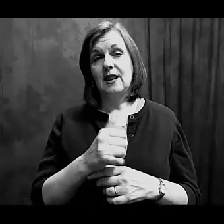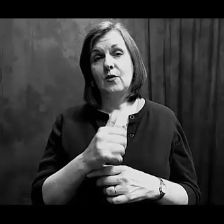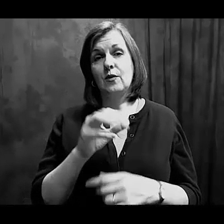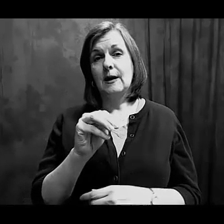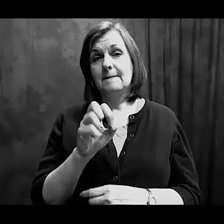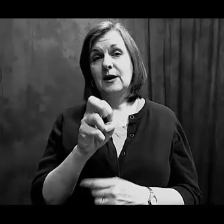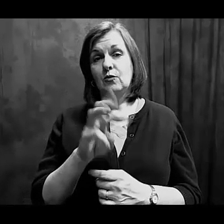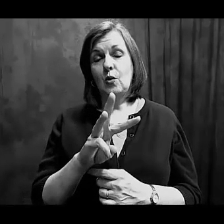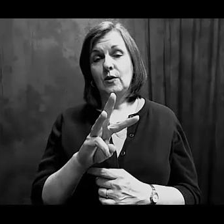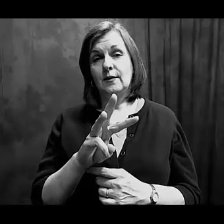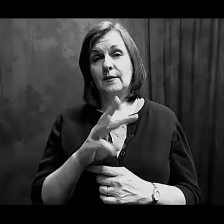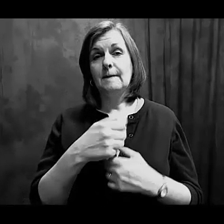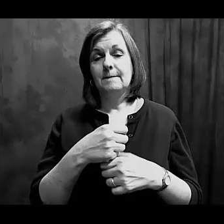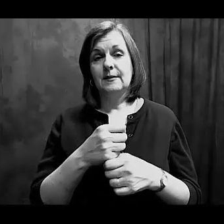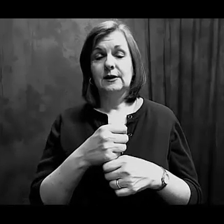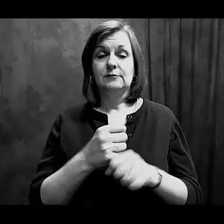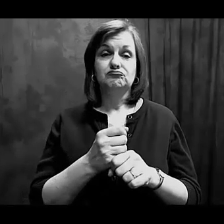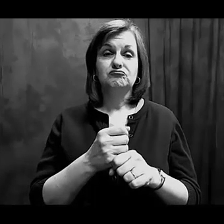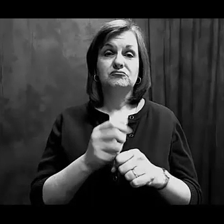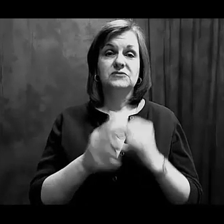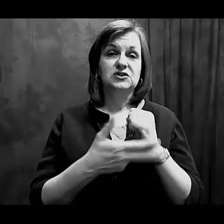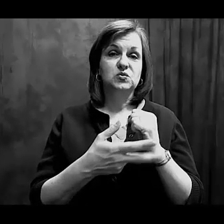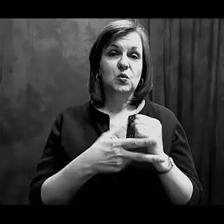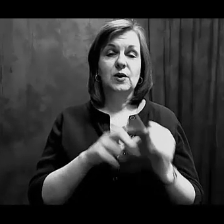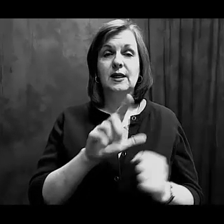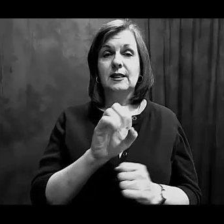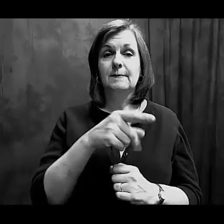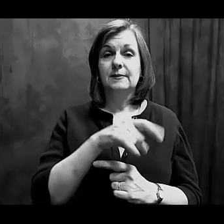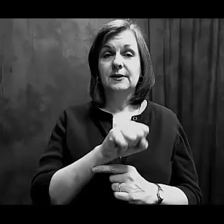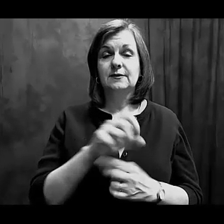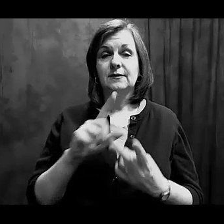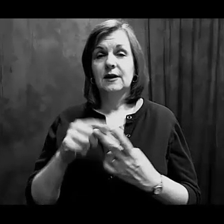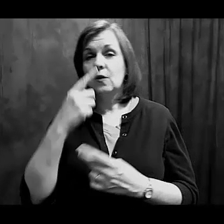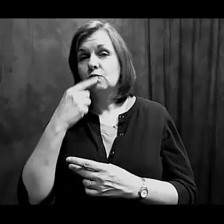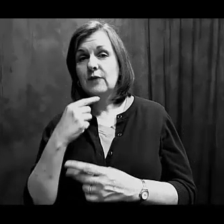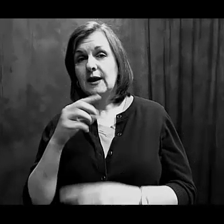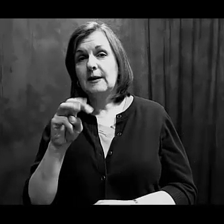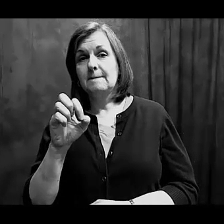that's actually going to help us store lipids and make red blood cells so we have